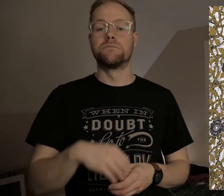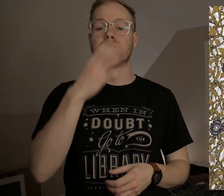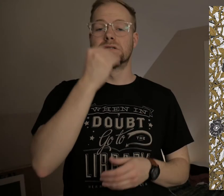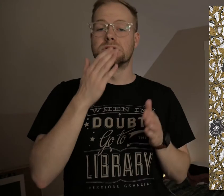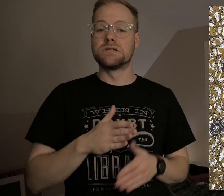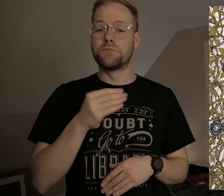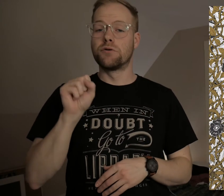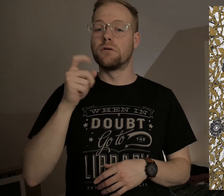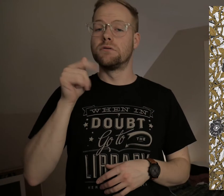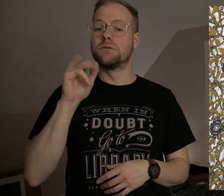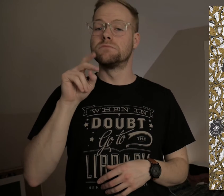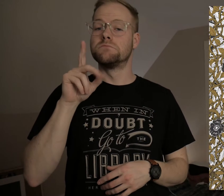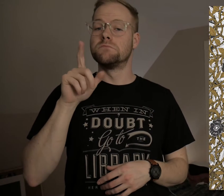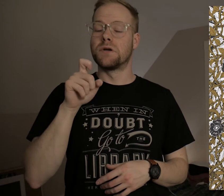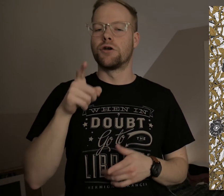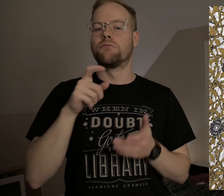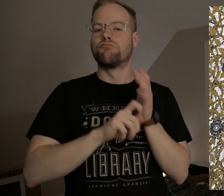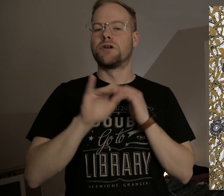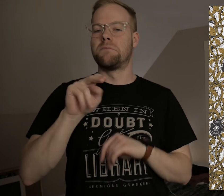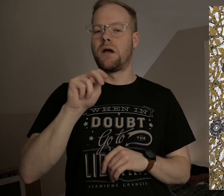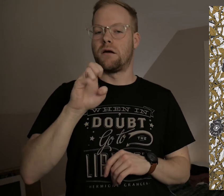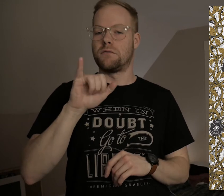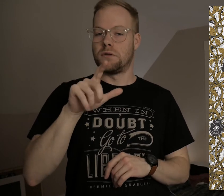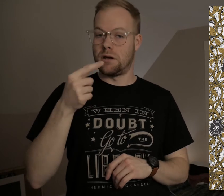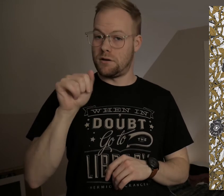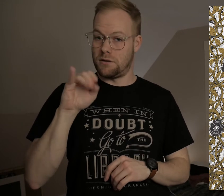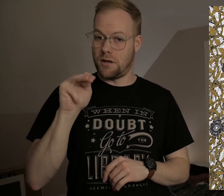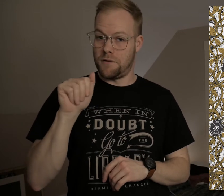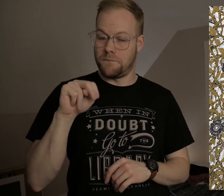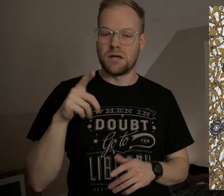The Sleeper and the Spindle, written by Neil Gaiman,